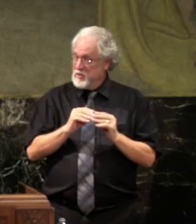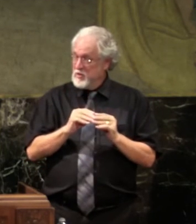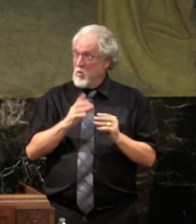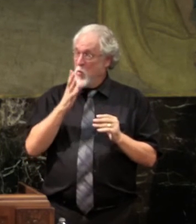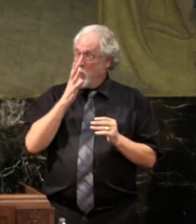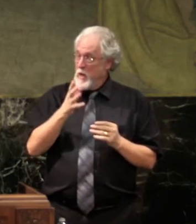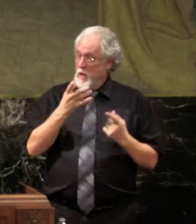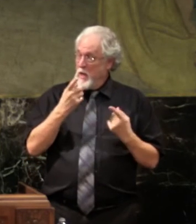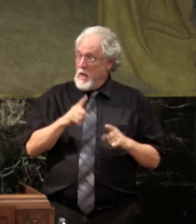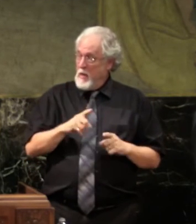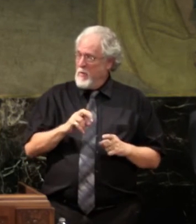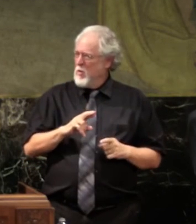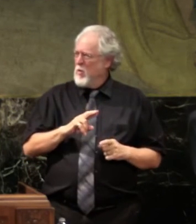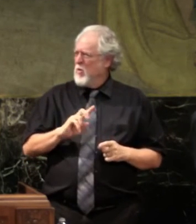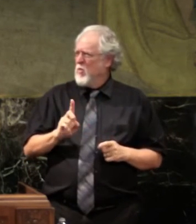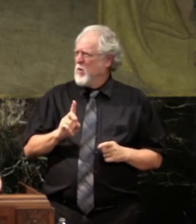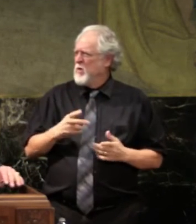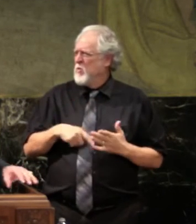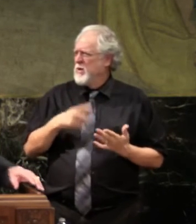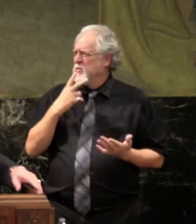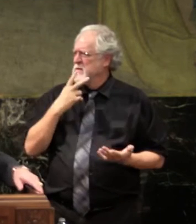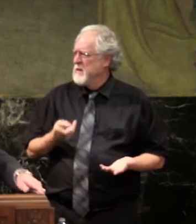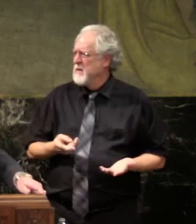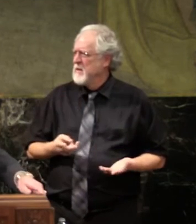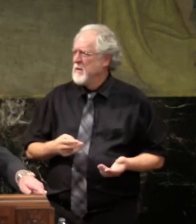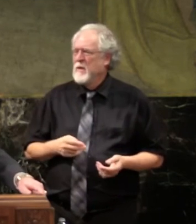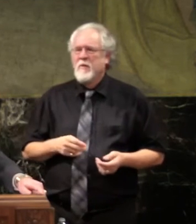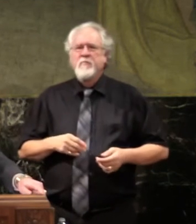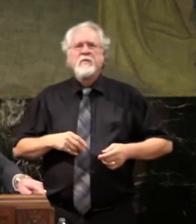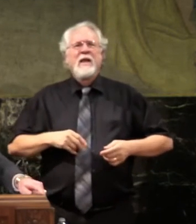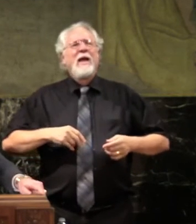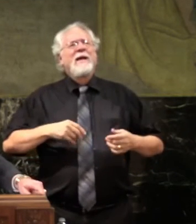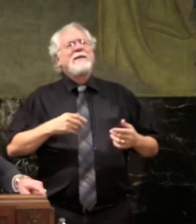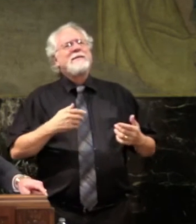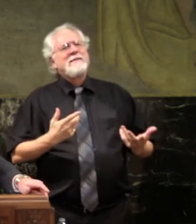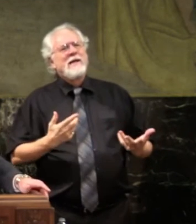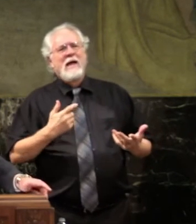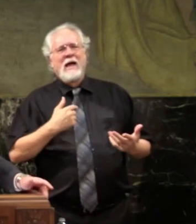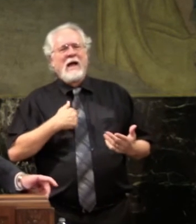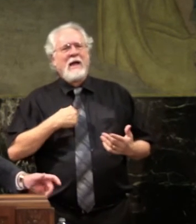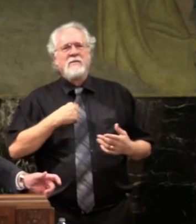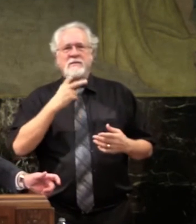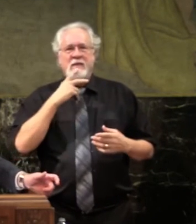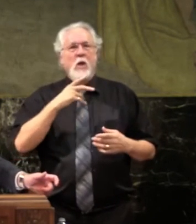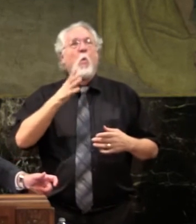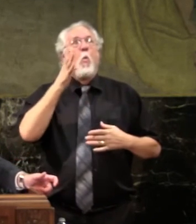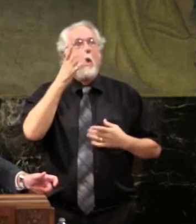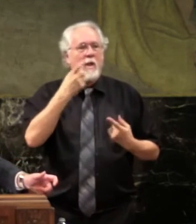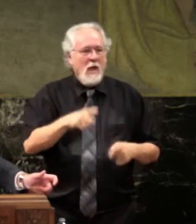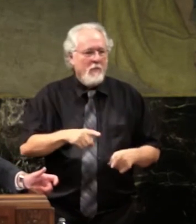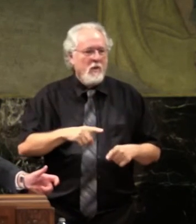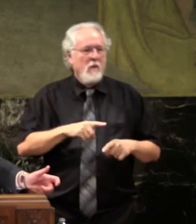well I don't view it as inevitable and certainly a final decision is not going